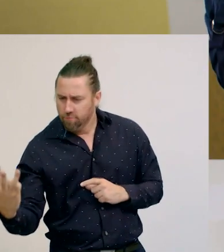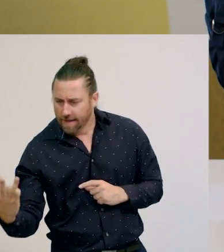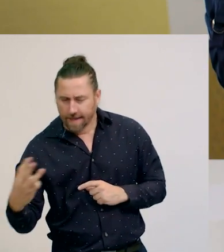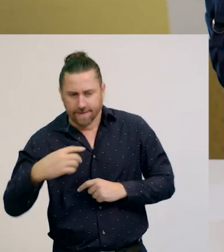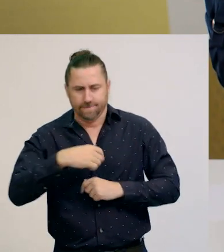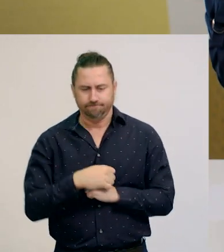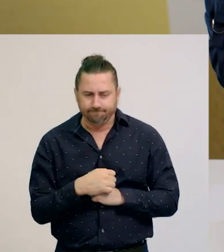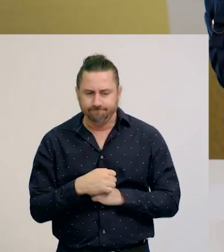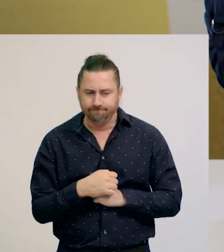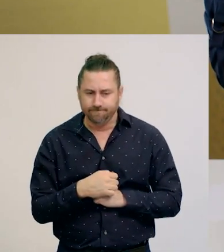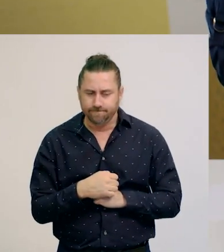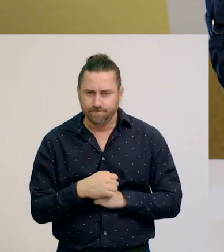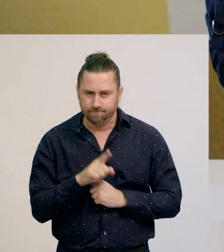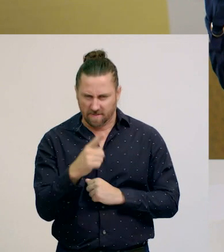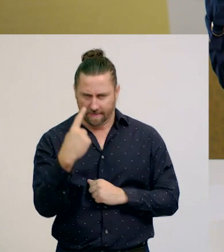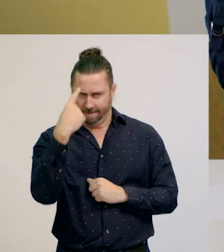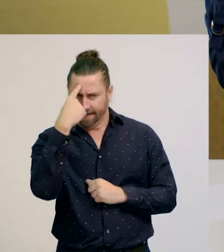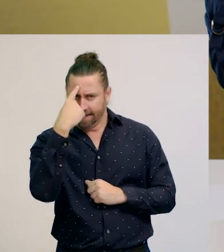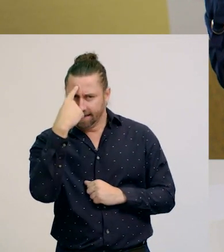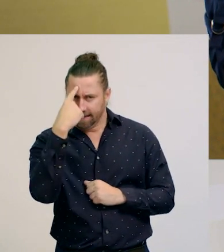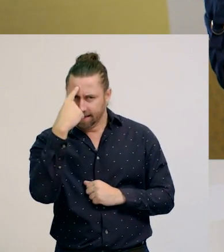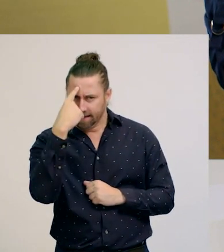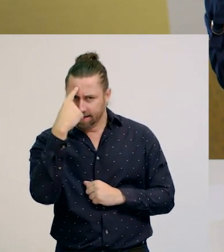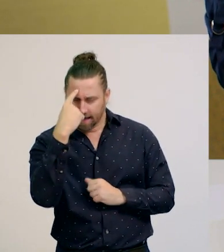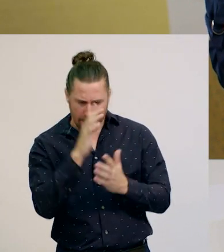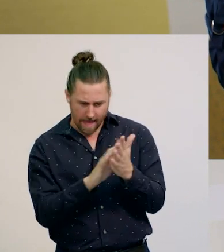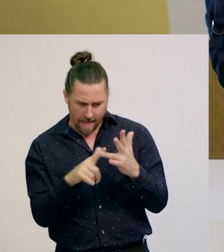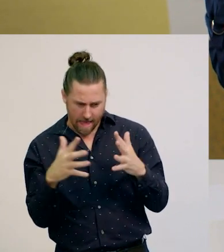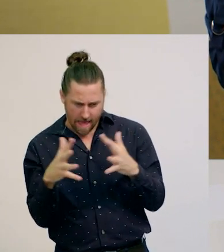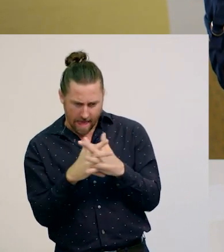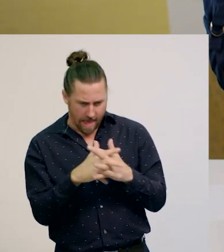Now we have to think about the possible ways we can make 10,